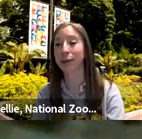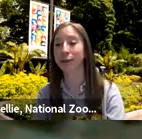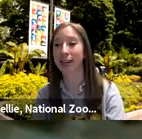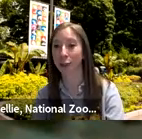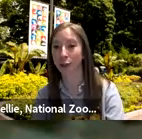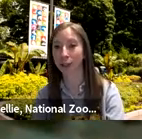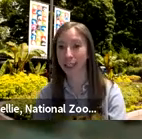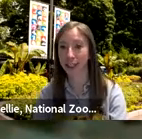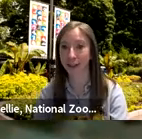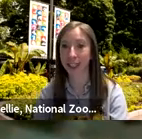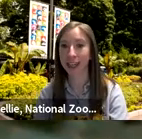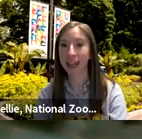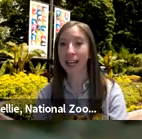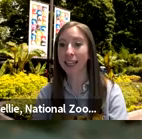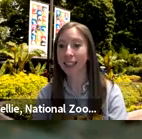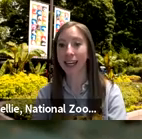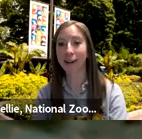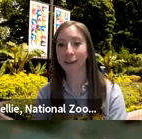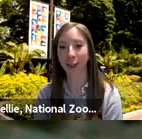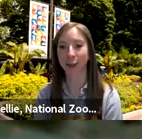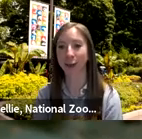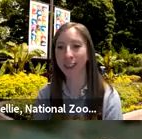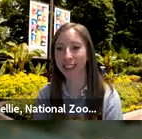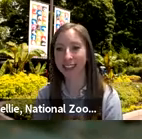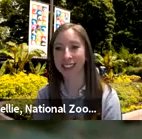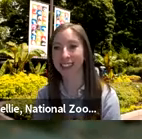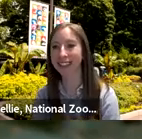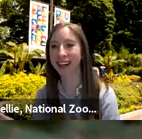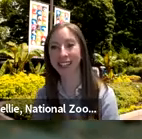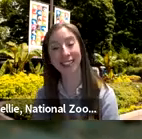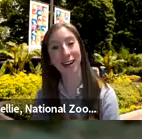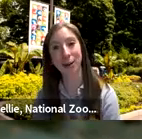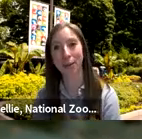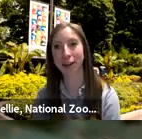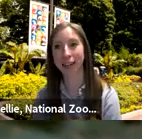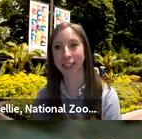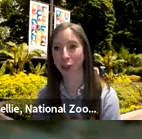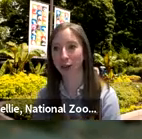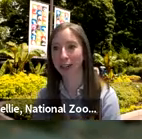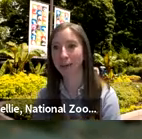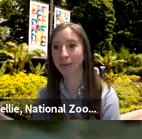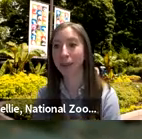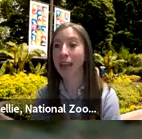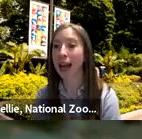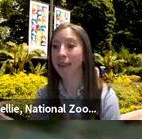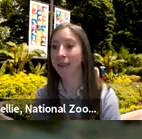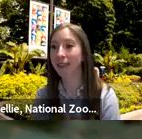of Natural History and taking a virtual tour to see the sea